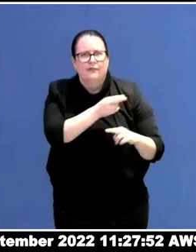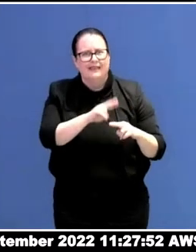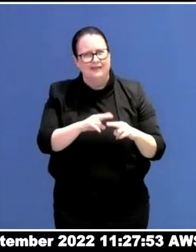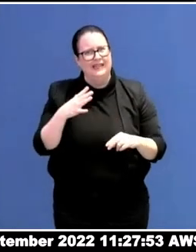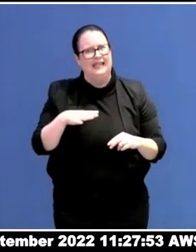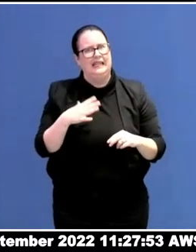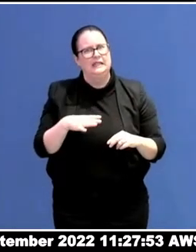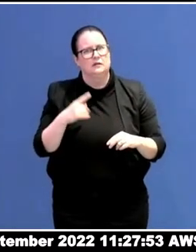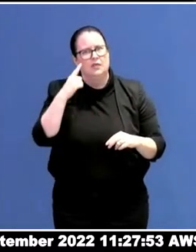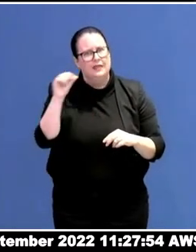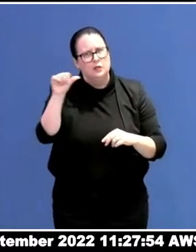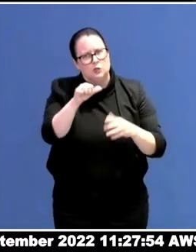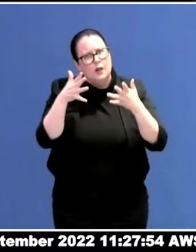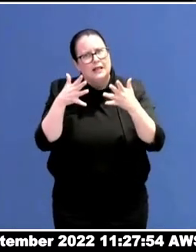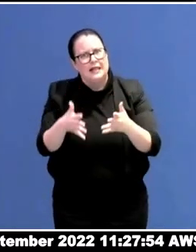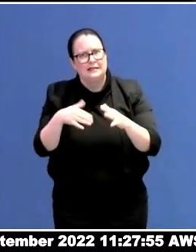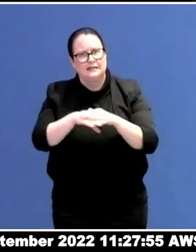think that should be allowed in the context of supporting people?